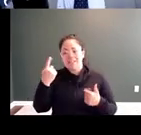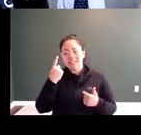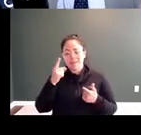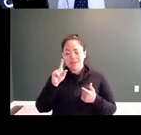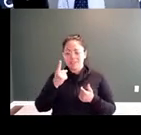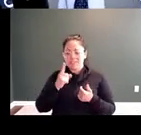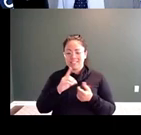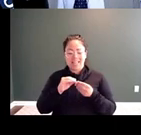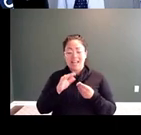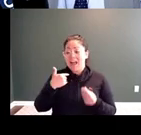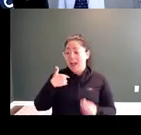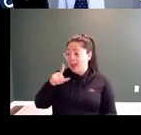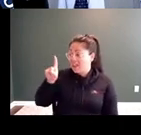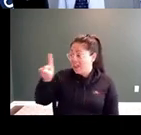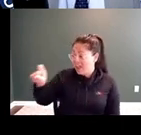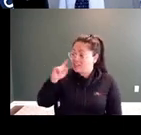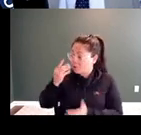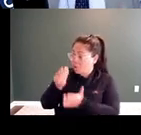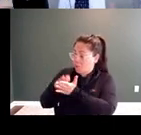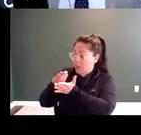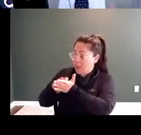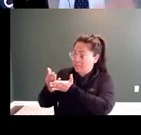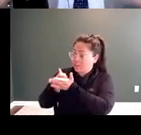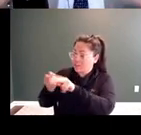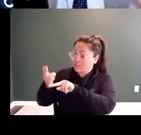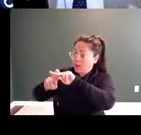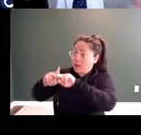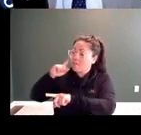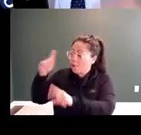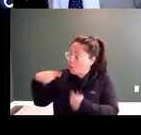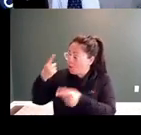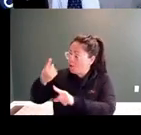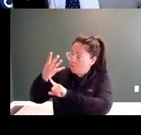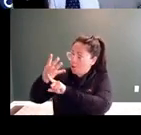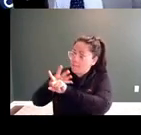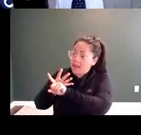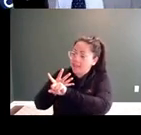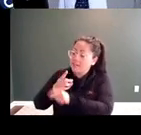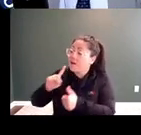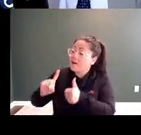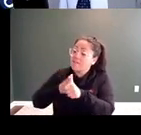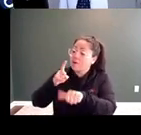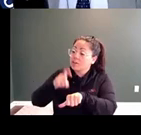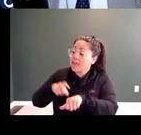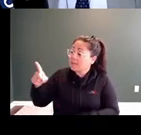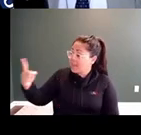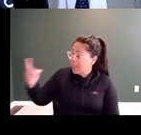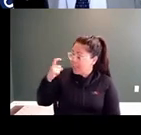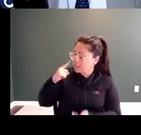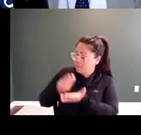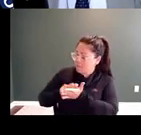I was asking for a wage increase for four months, the first time Brien asked for a wage increase, he gets it.